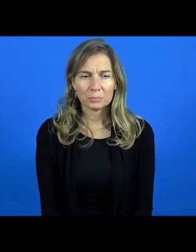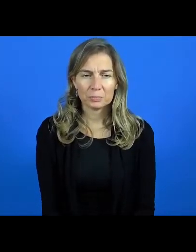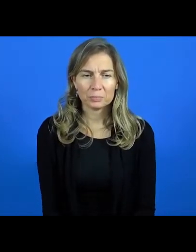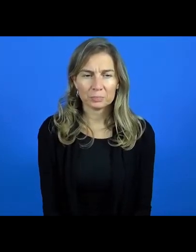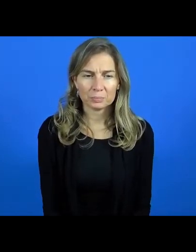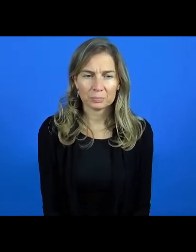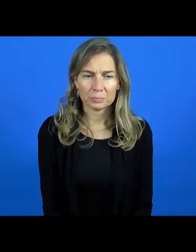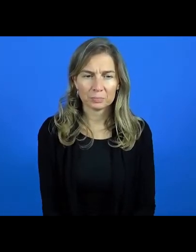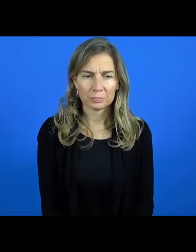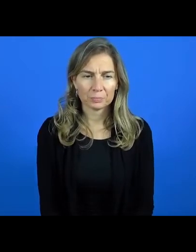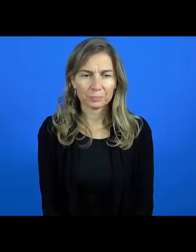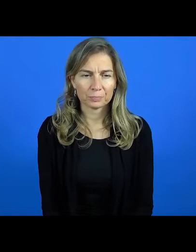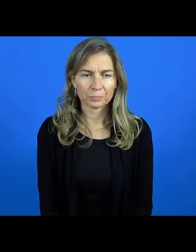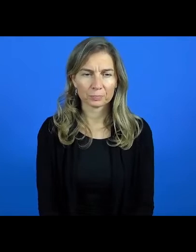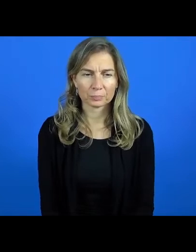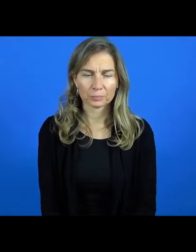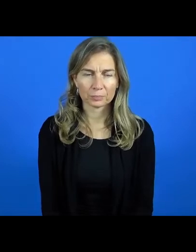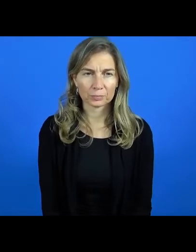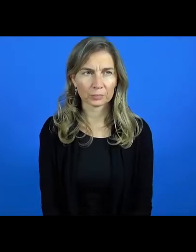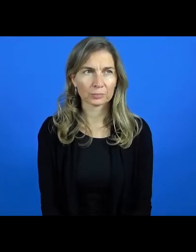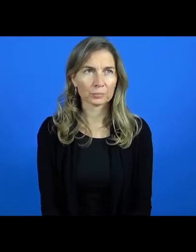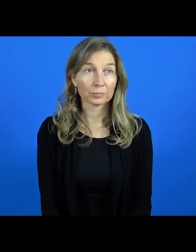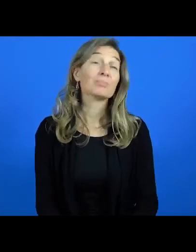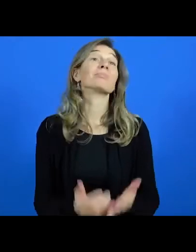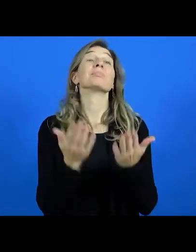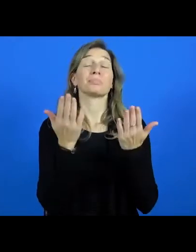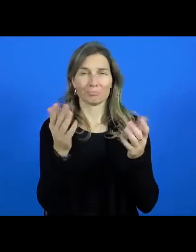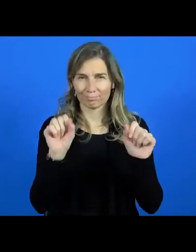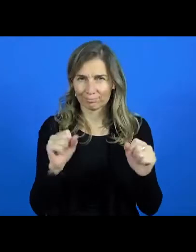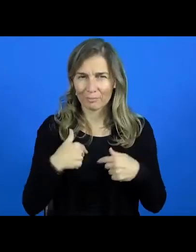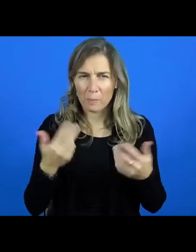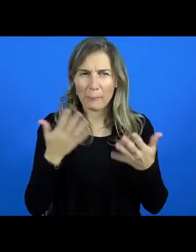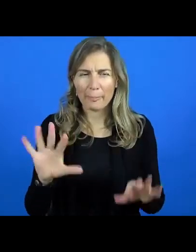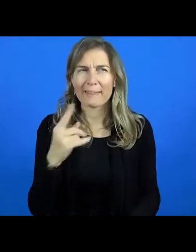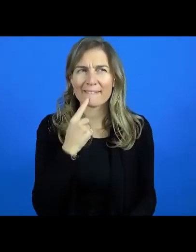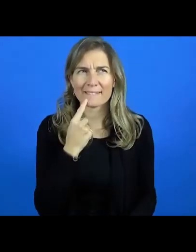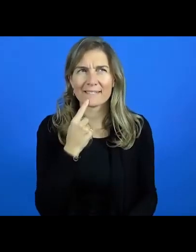Now, I mentioned this large definition against who you can complain